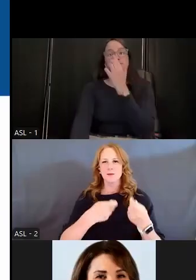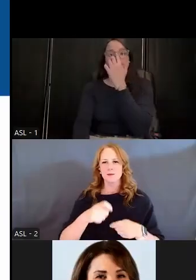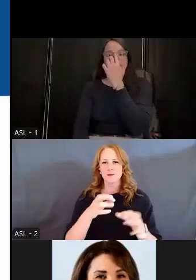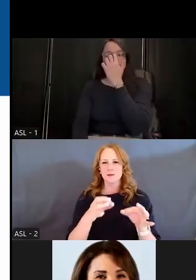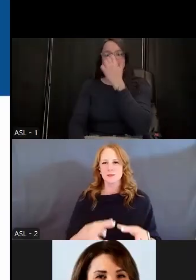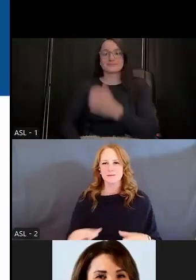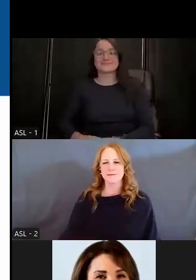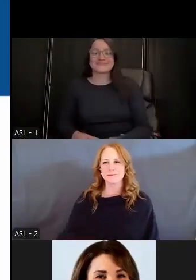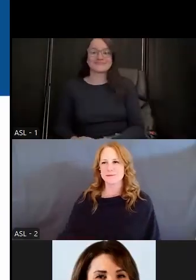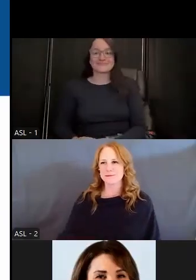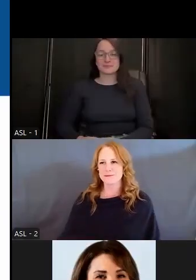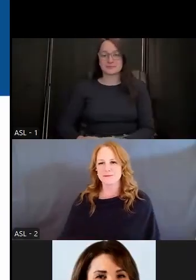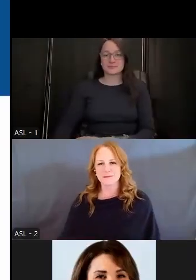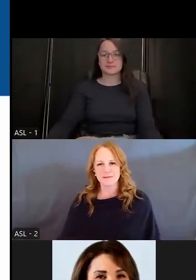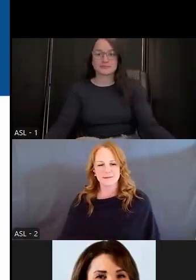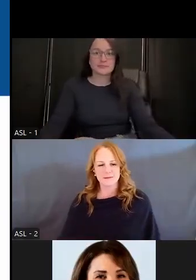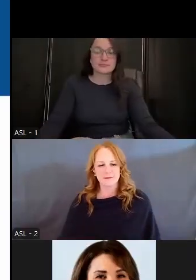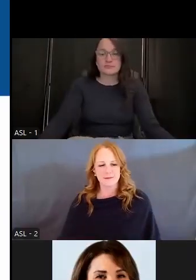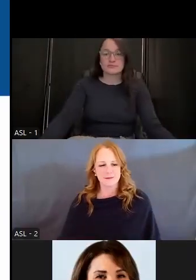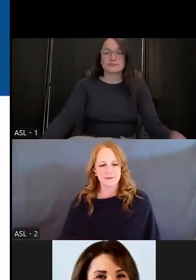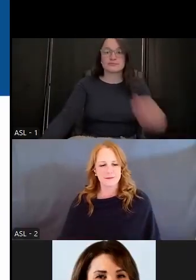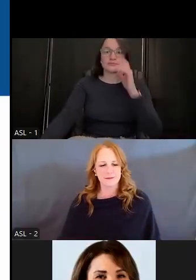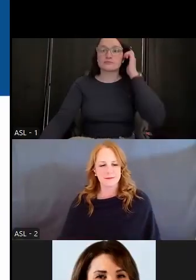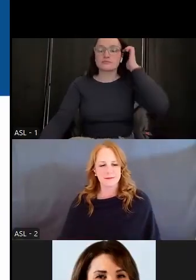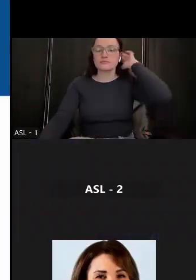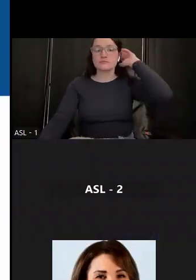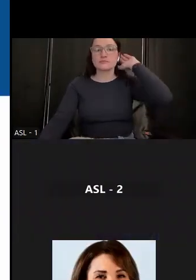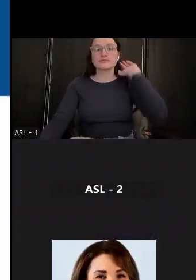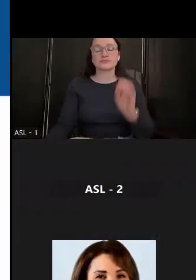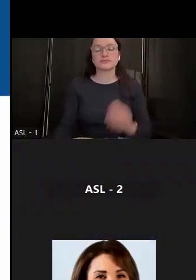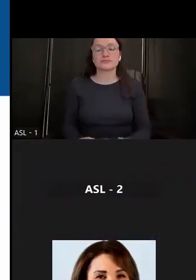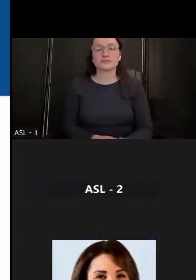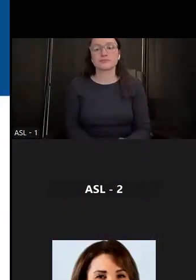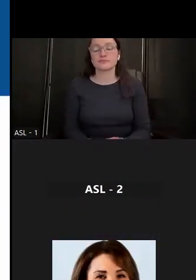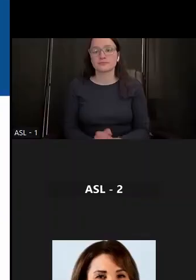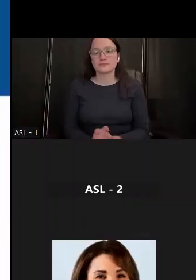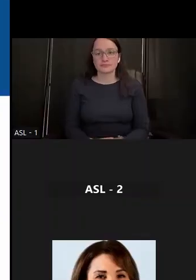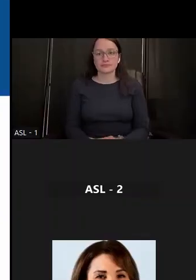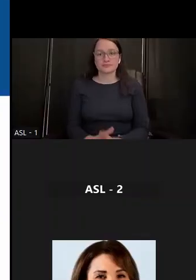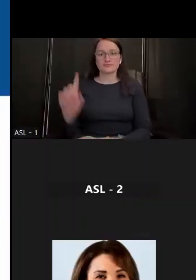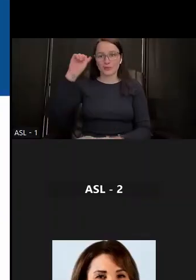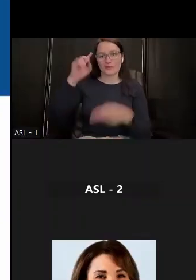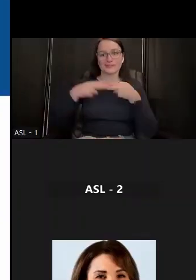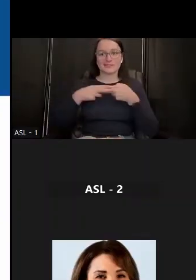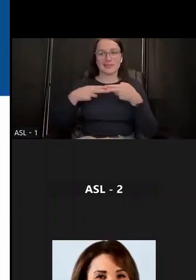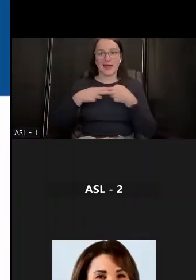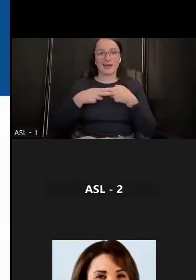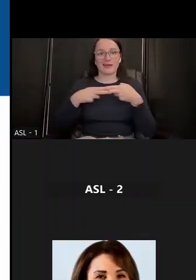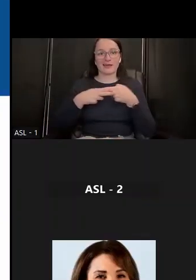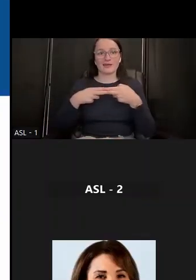Now I say here um on on on this slide you know I'm looking at a building as a silent coach and